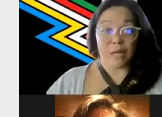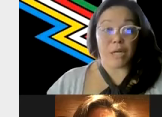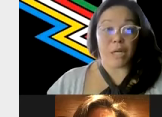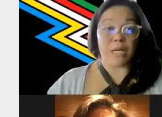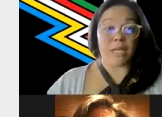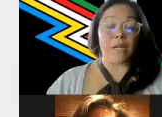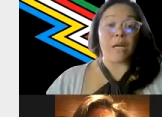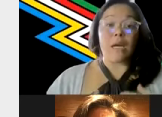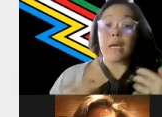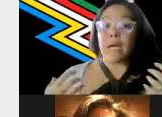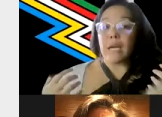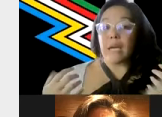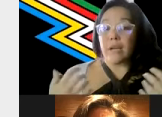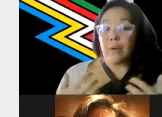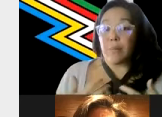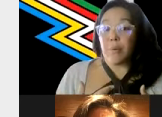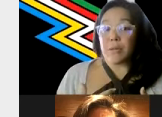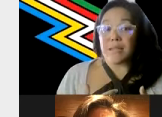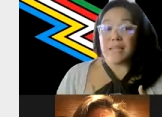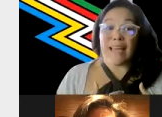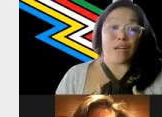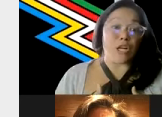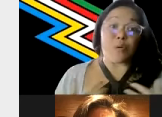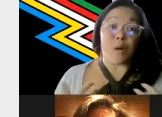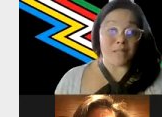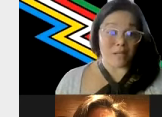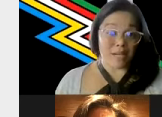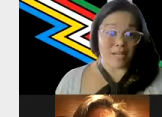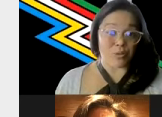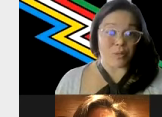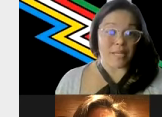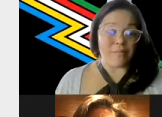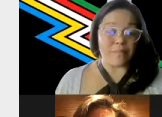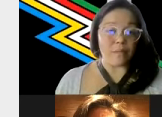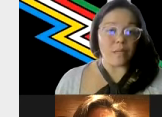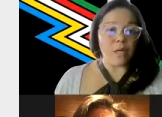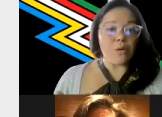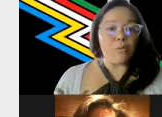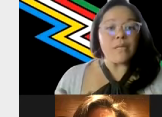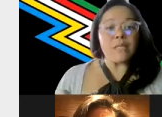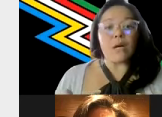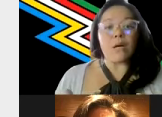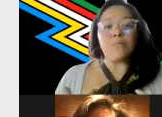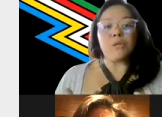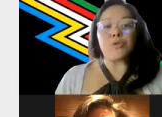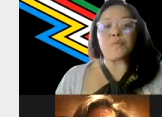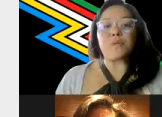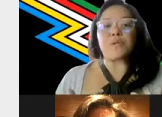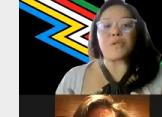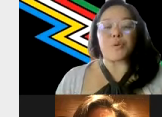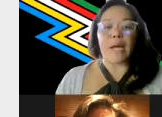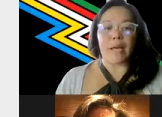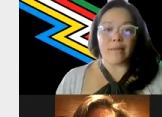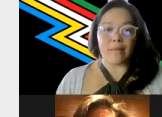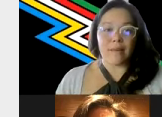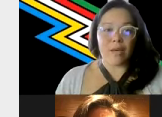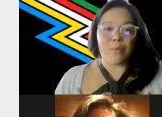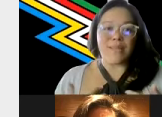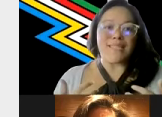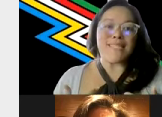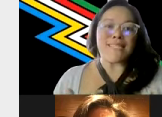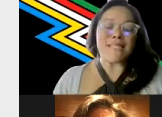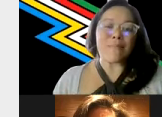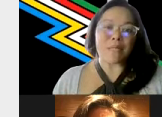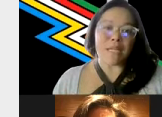occurred in, in Portland and across our country, we saw mutual strength when the disability